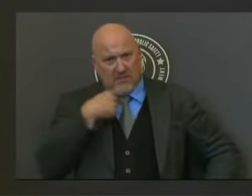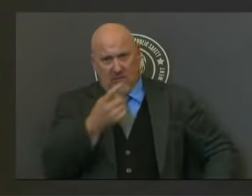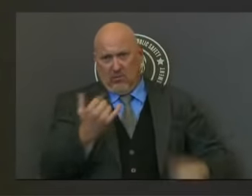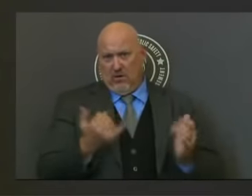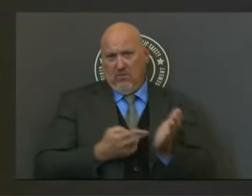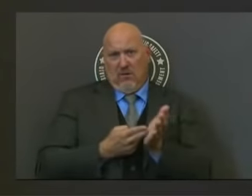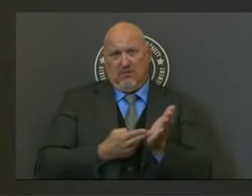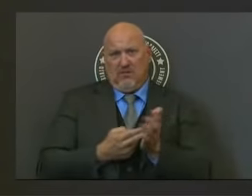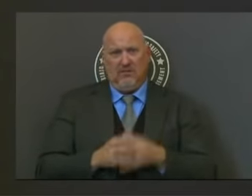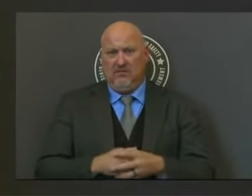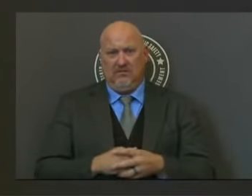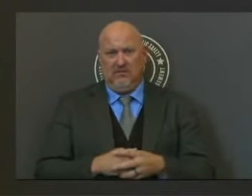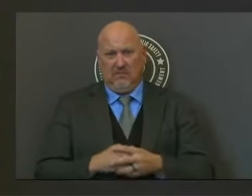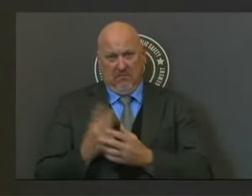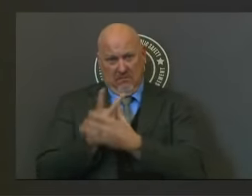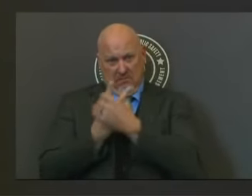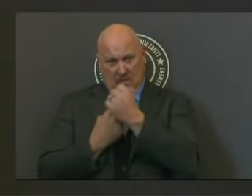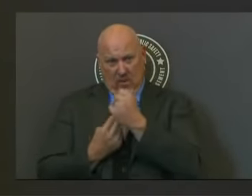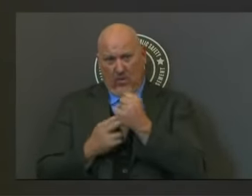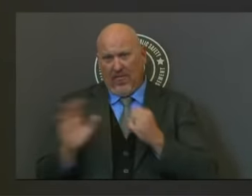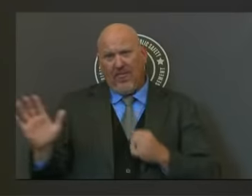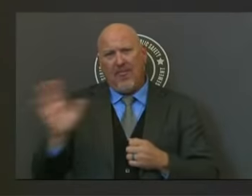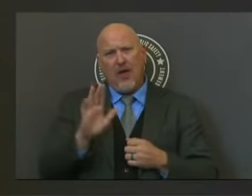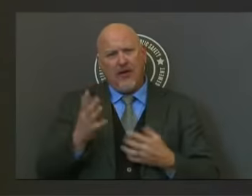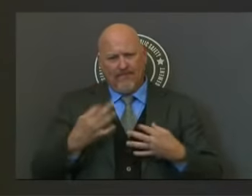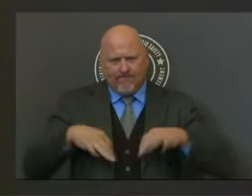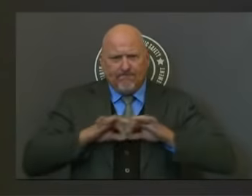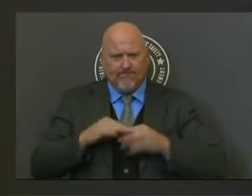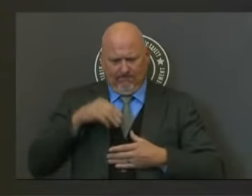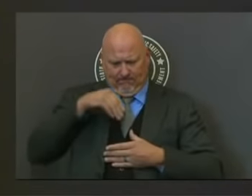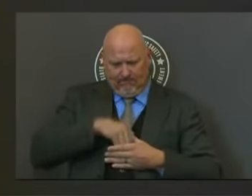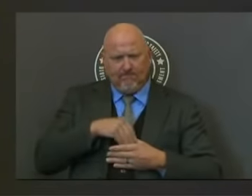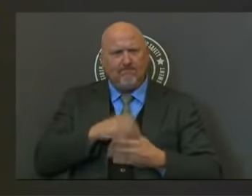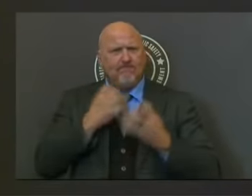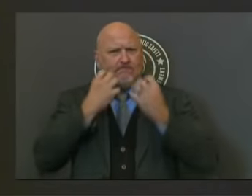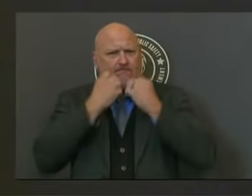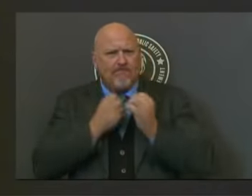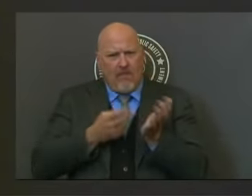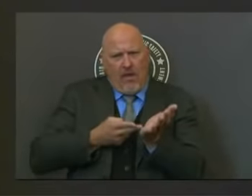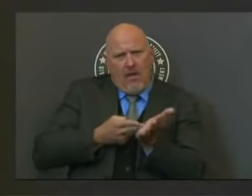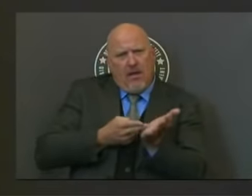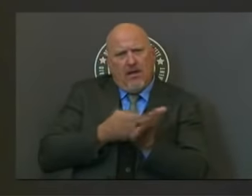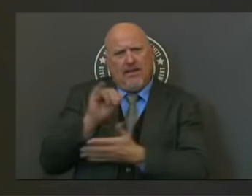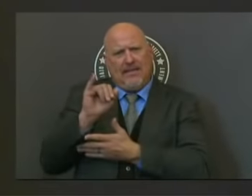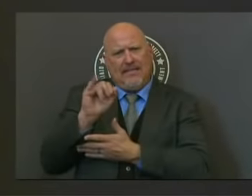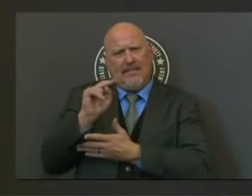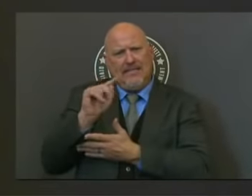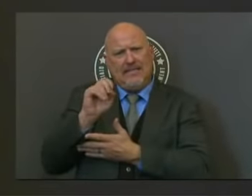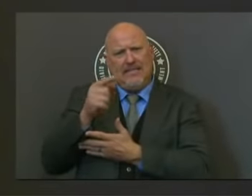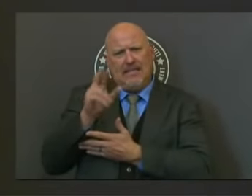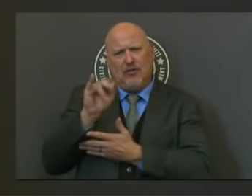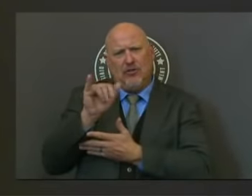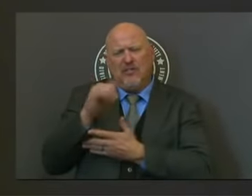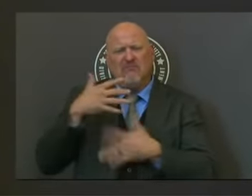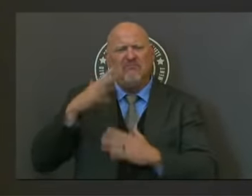and I I would I hold these two